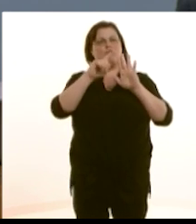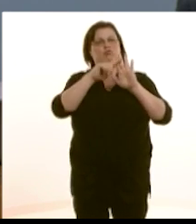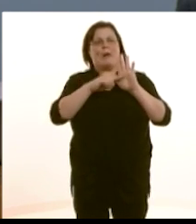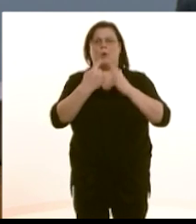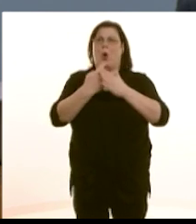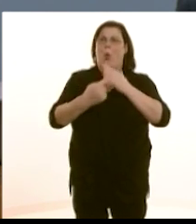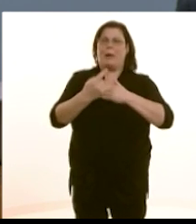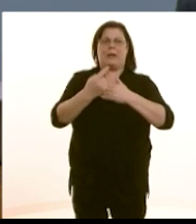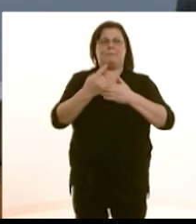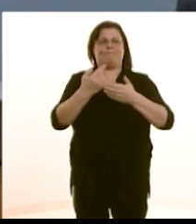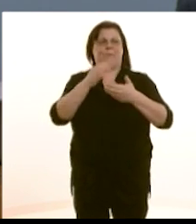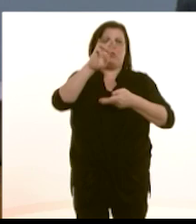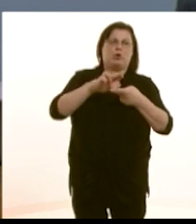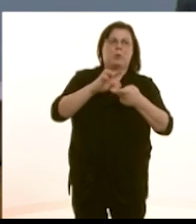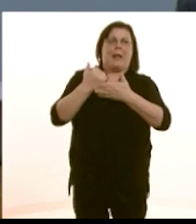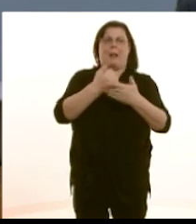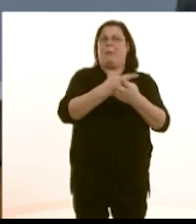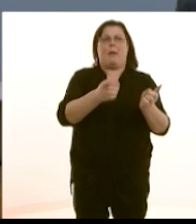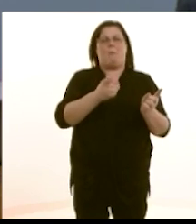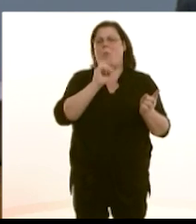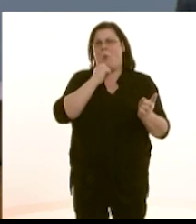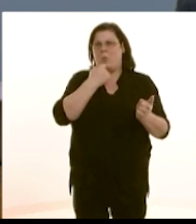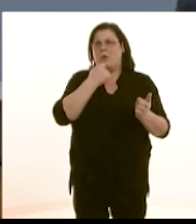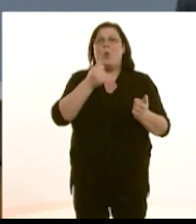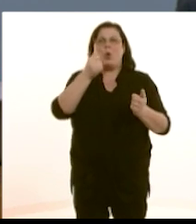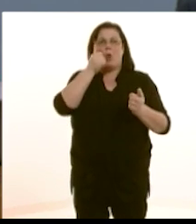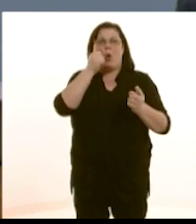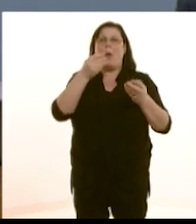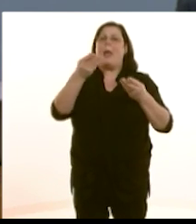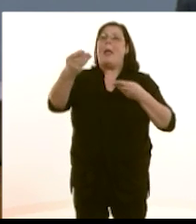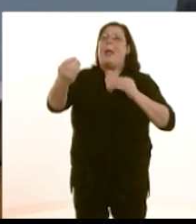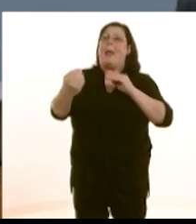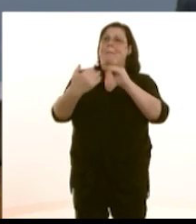be the solution to this problemó. Obviously, imports and dumping and energy costs are important